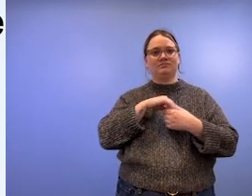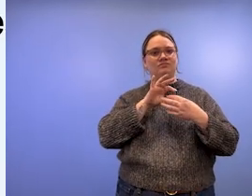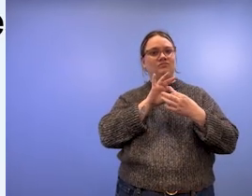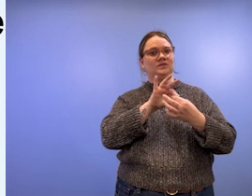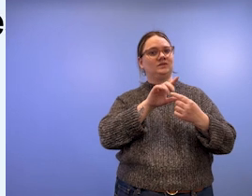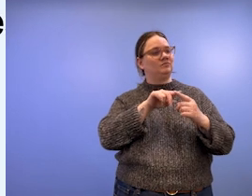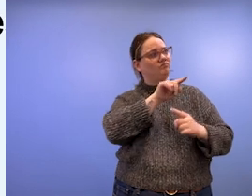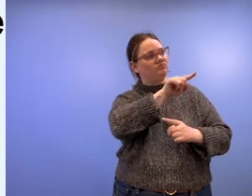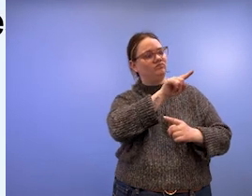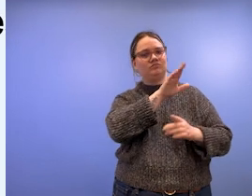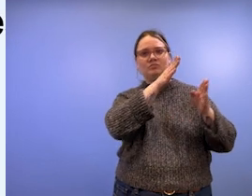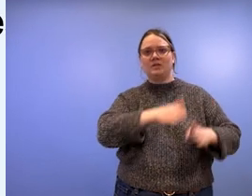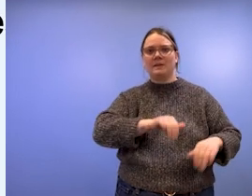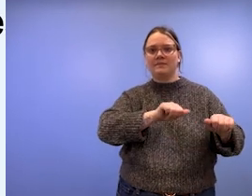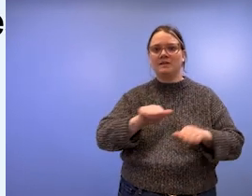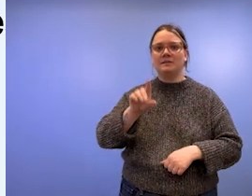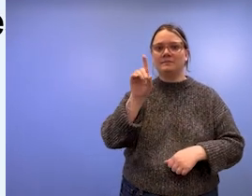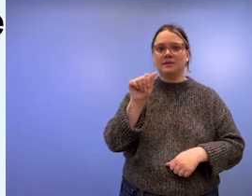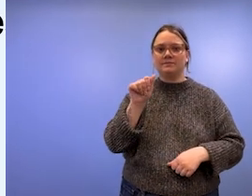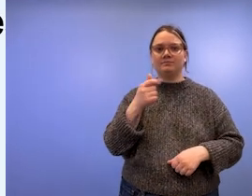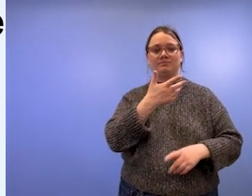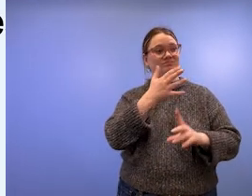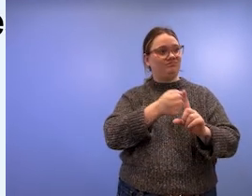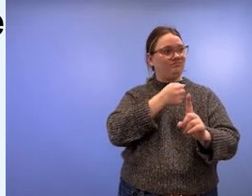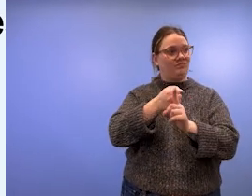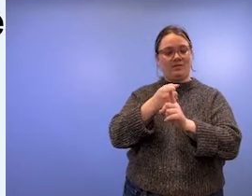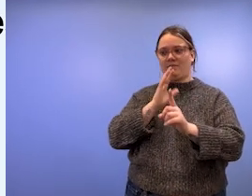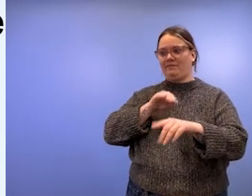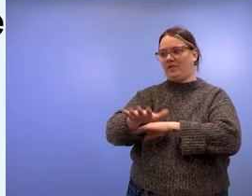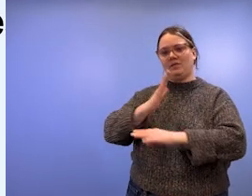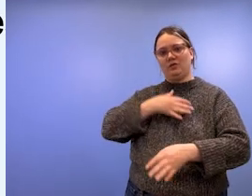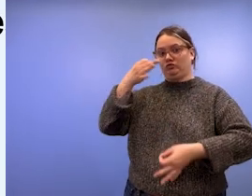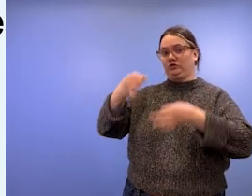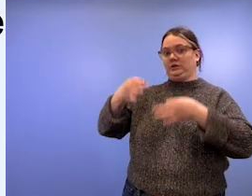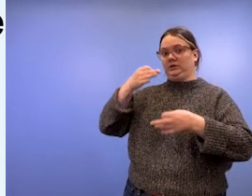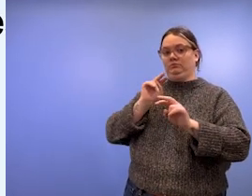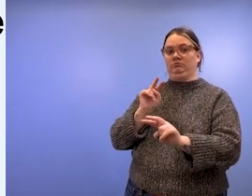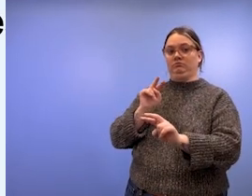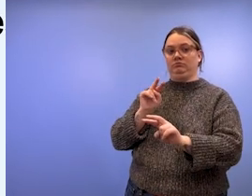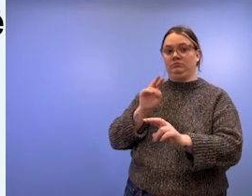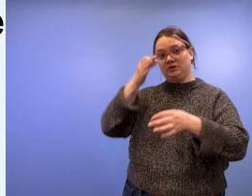on a person's ability or disability. And these ideas may influence our judgment, decisions,